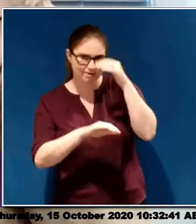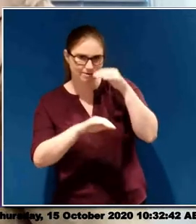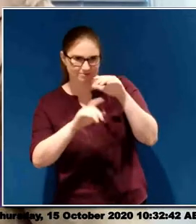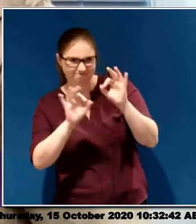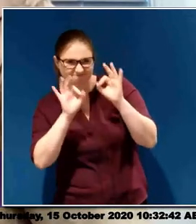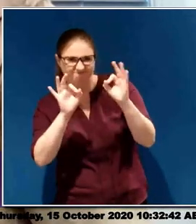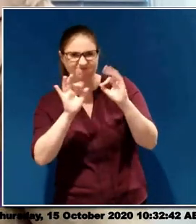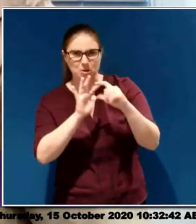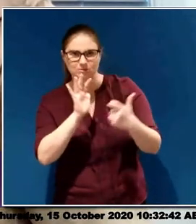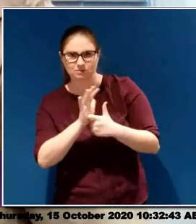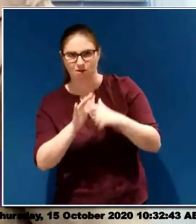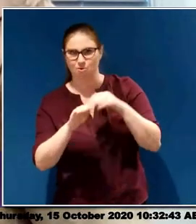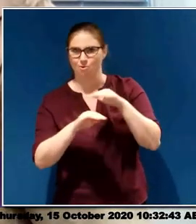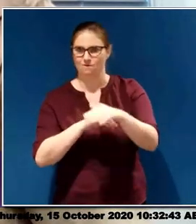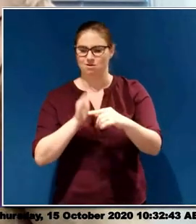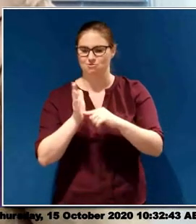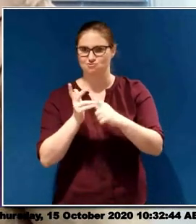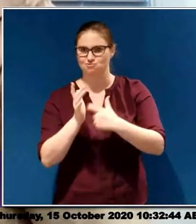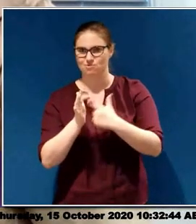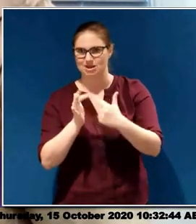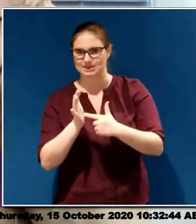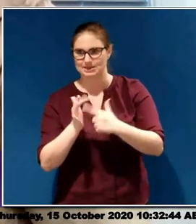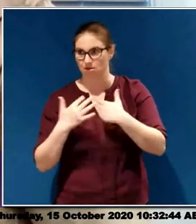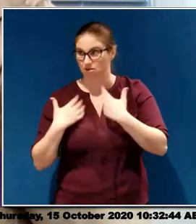We weren't getting any help from the school, we weren't getting any help